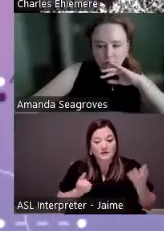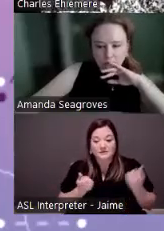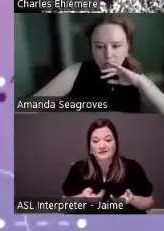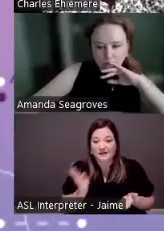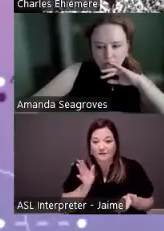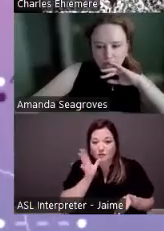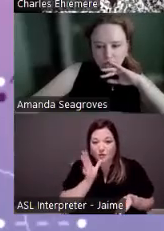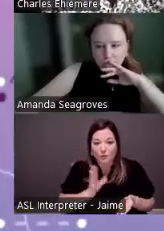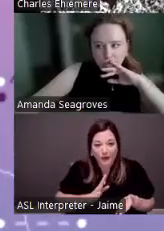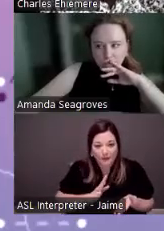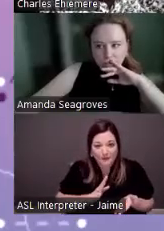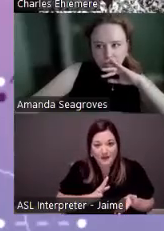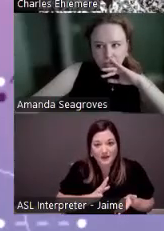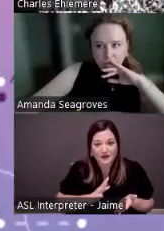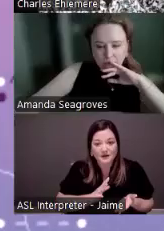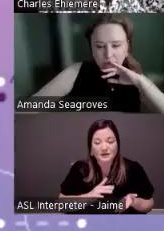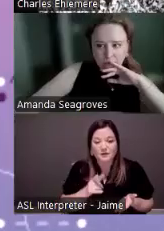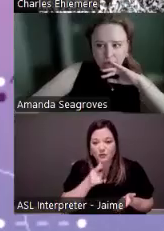are attending ANCs.